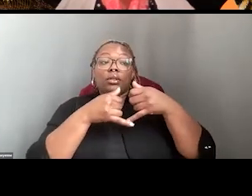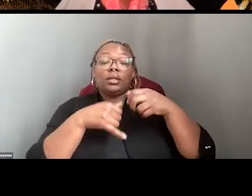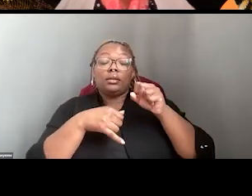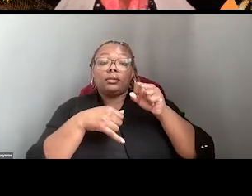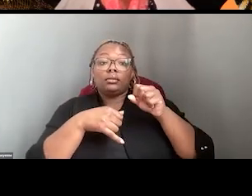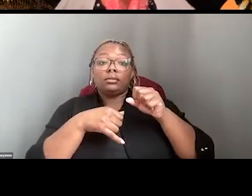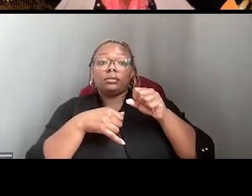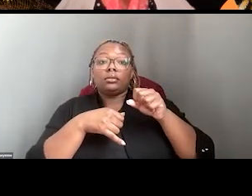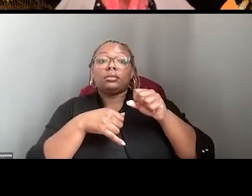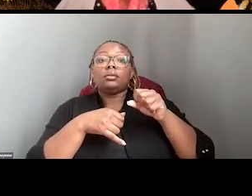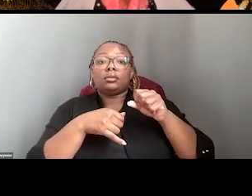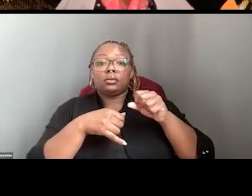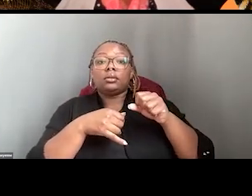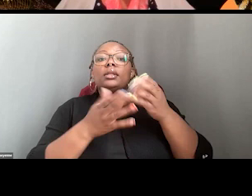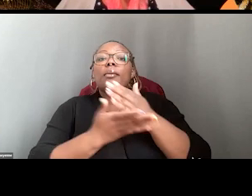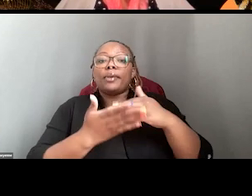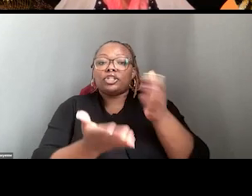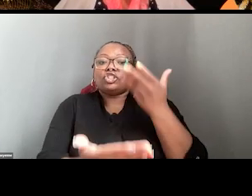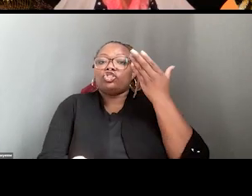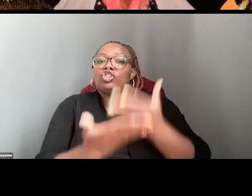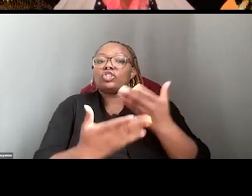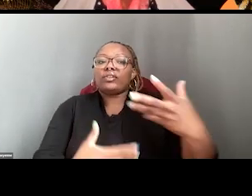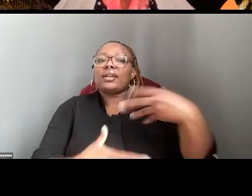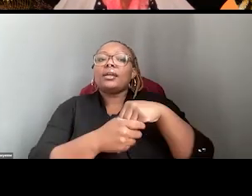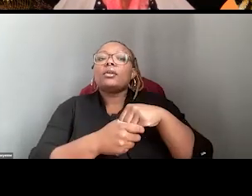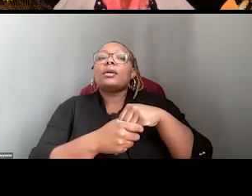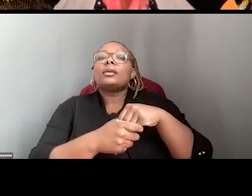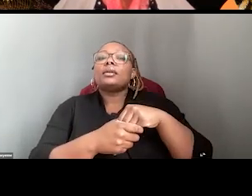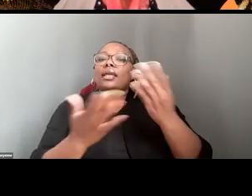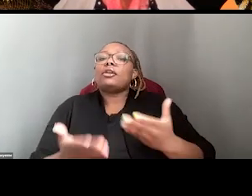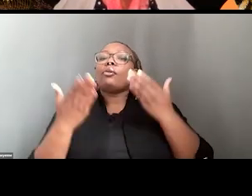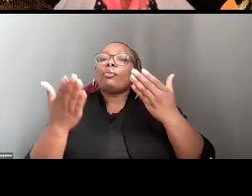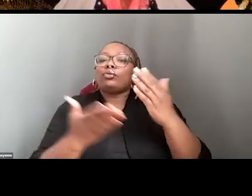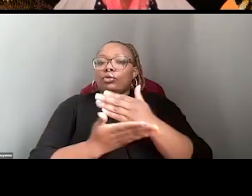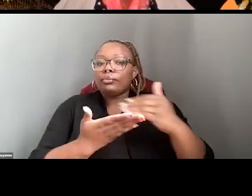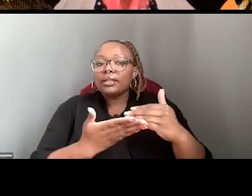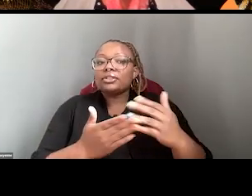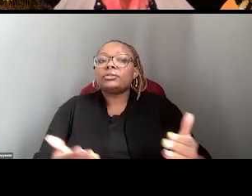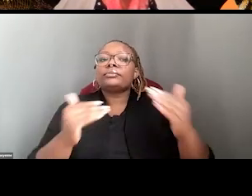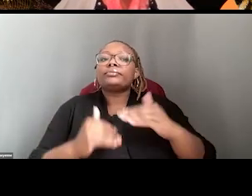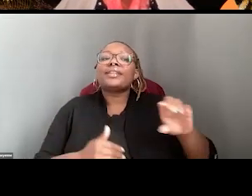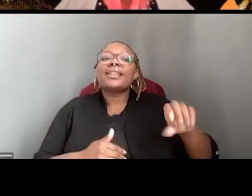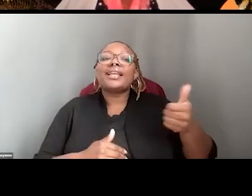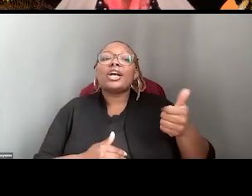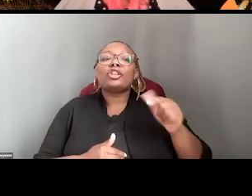as a part of the proposal budget. And the other item is "other", which is G6.